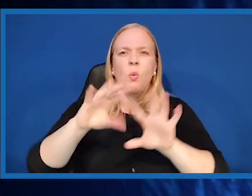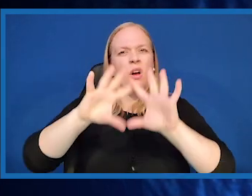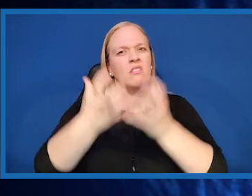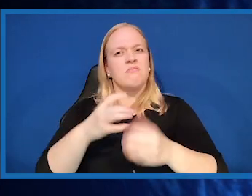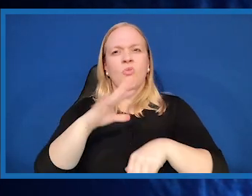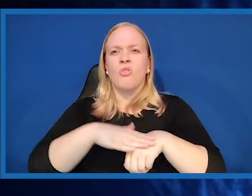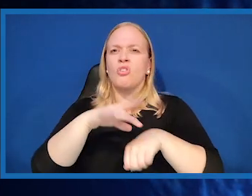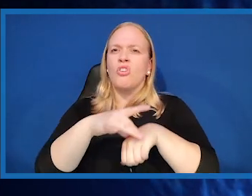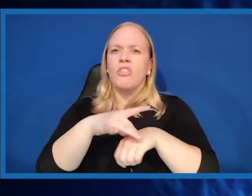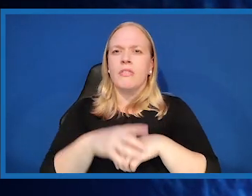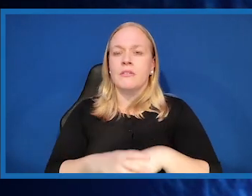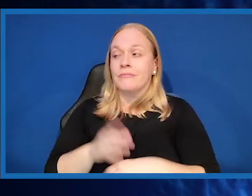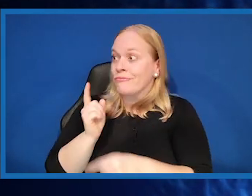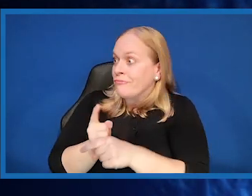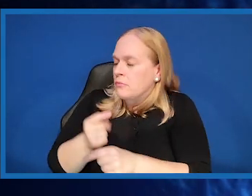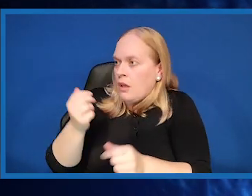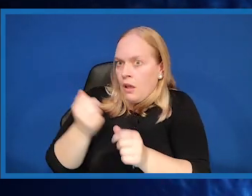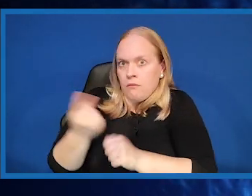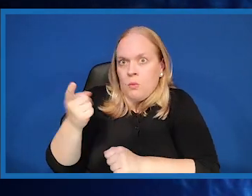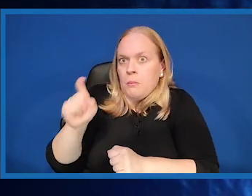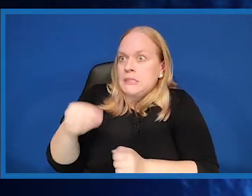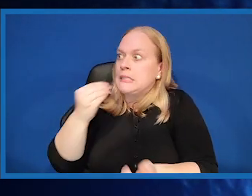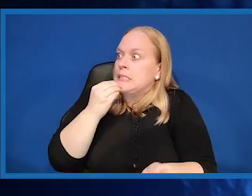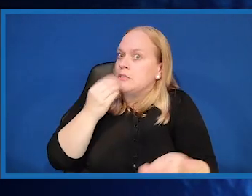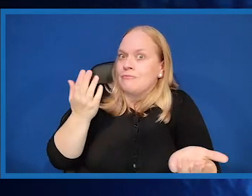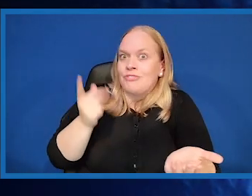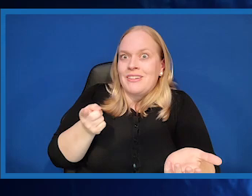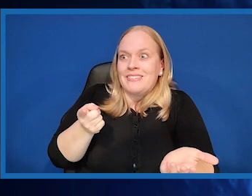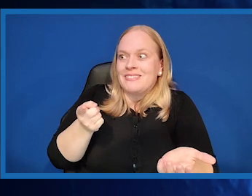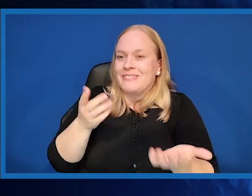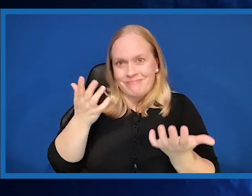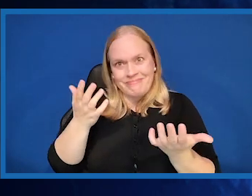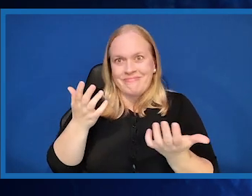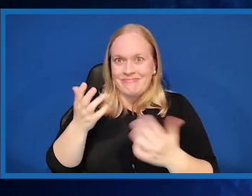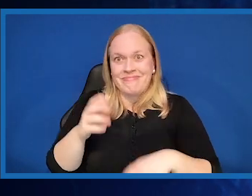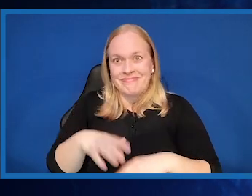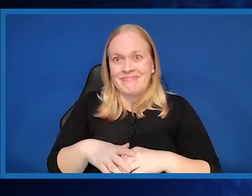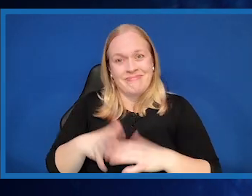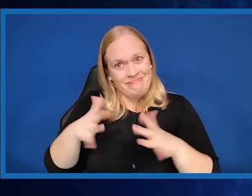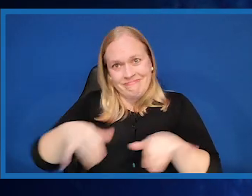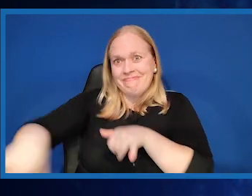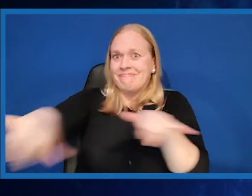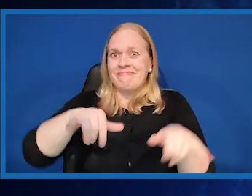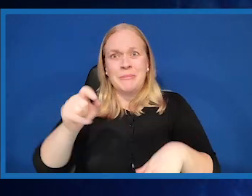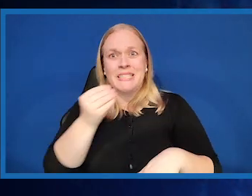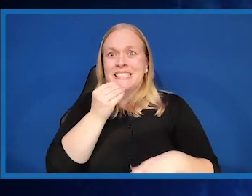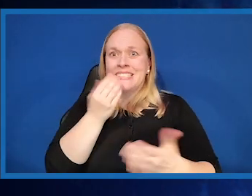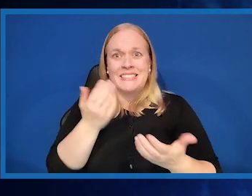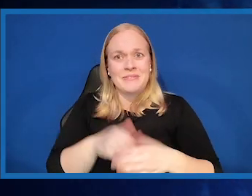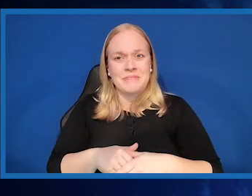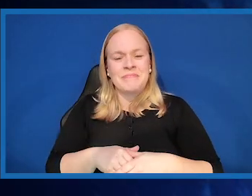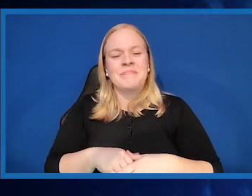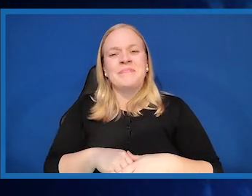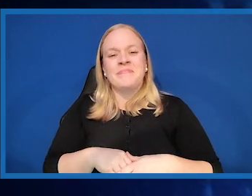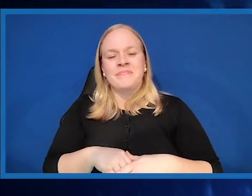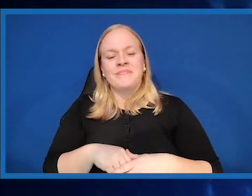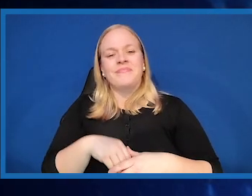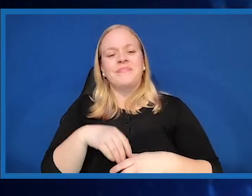ABOUT YOU, RIGHT? YOU KNOW? EXACTLY, YUP. THAT'S, UH, THAT'S KIND OF A-A HARD AND FAST RULE. UM, YOU KNOW, SO WHAT I, YOU KNOW,